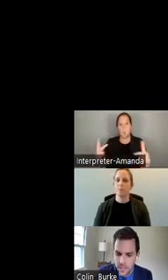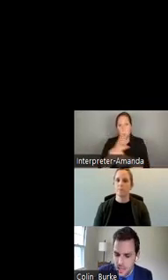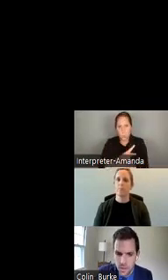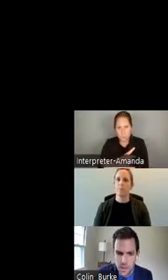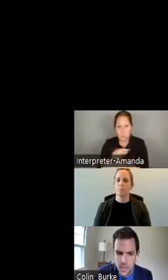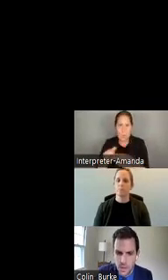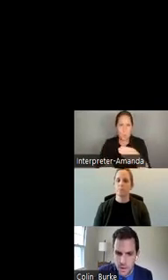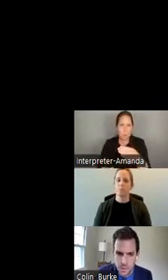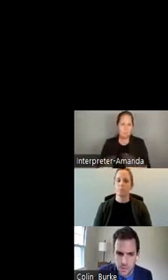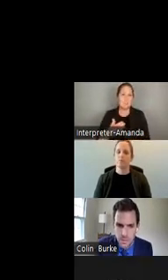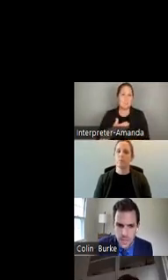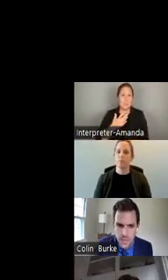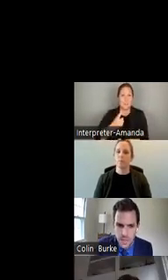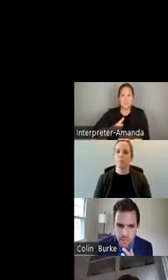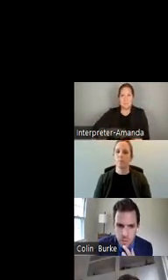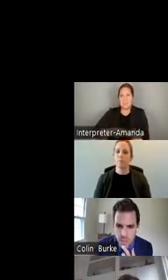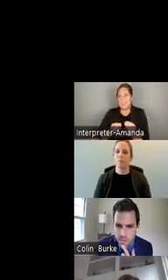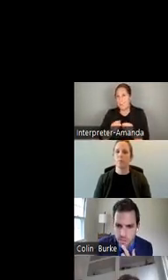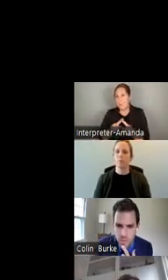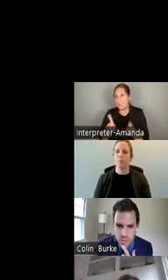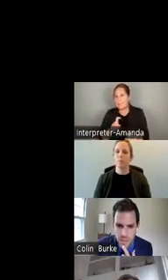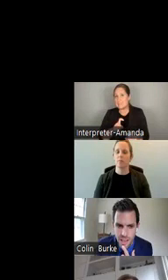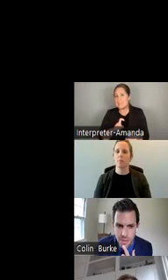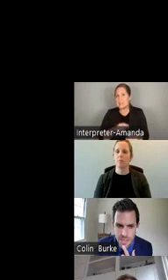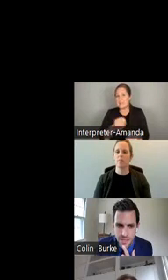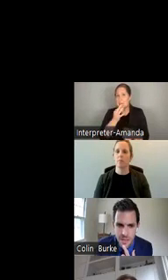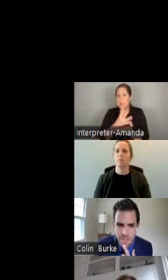about that as well but I do want to wrap up and and give folks time for questions and comments